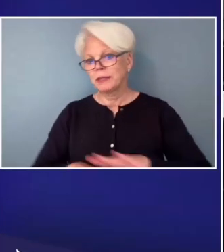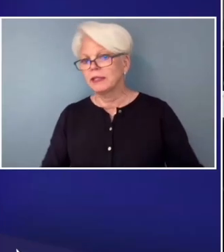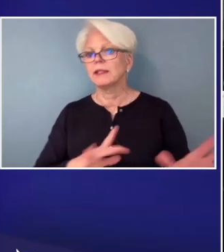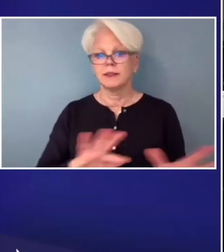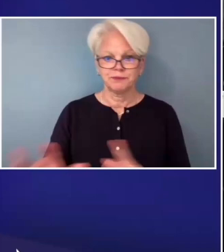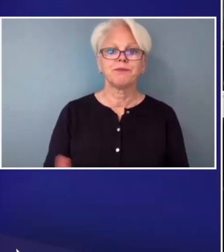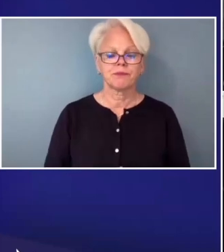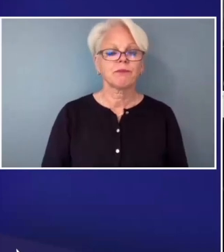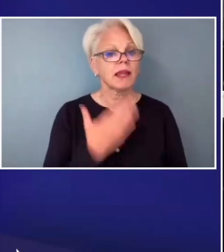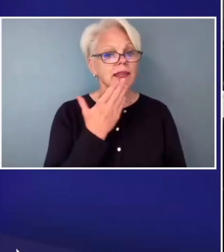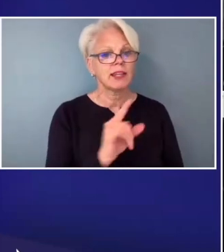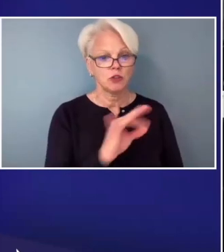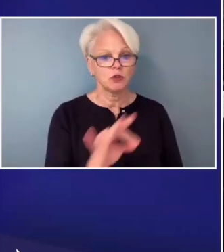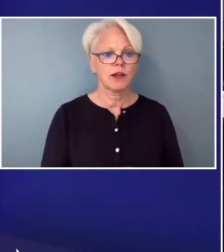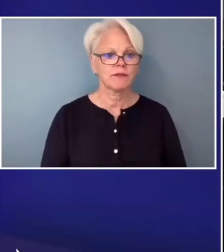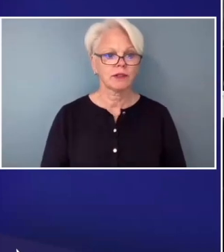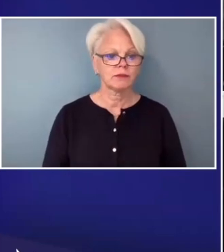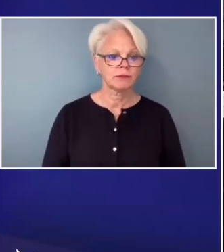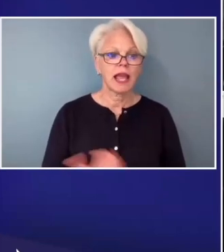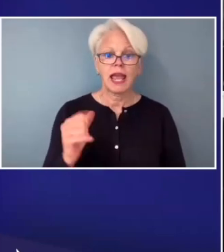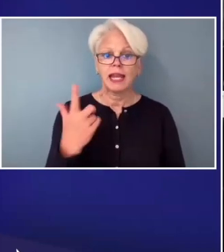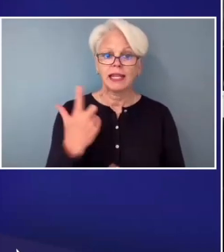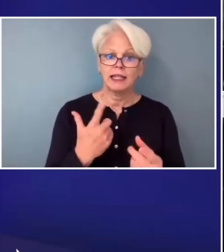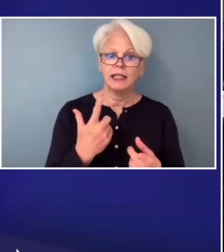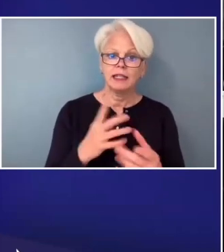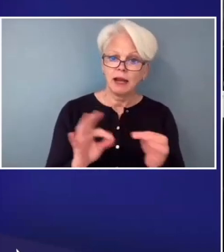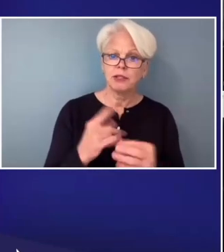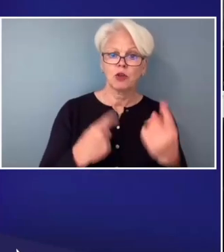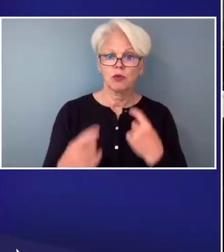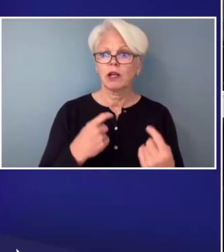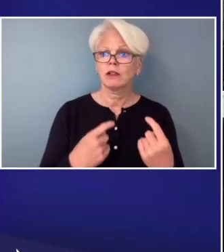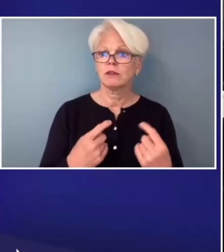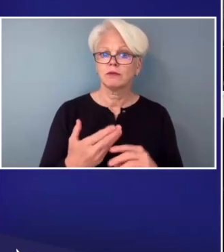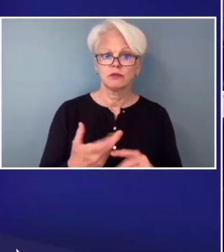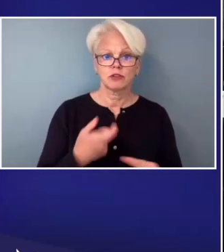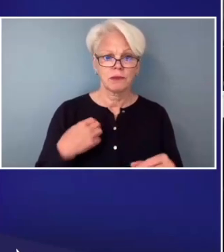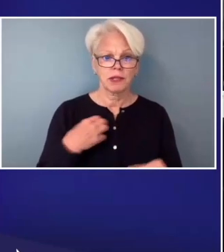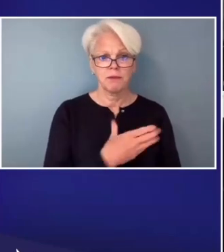Thank you Jeff. Any comments, questions from the committee before we move on, based on what you've just heard?